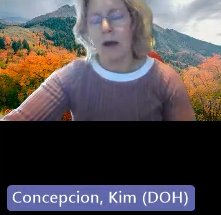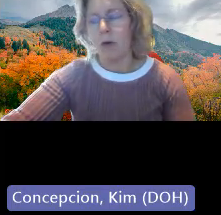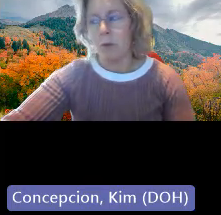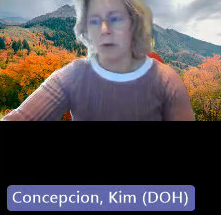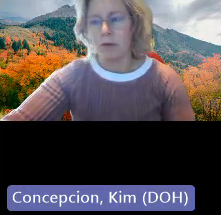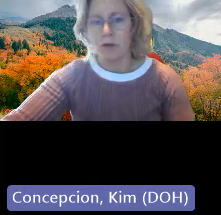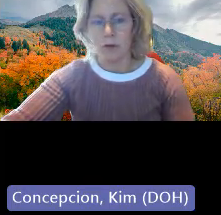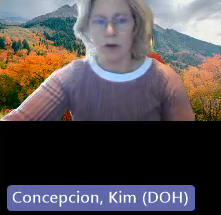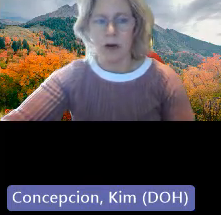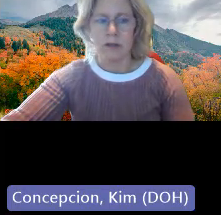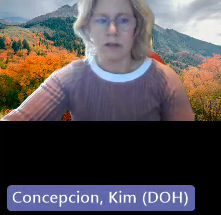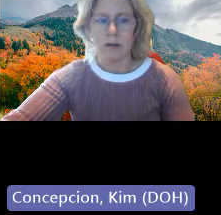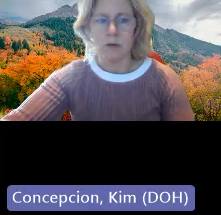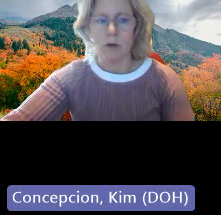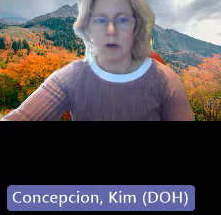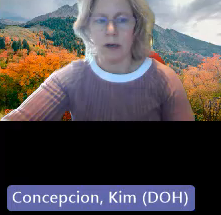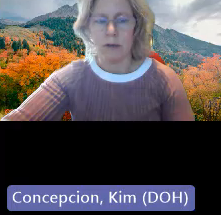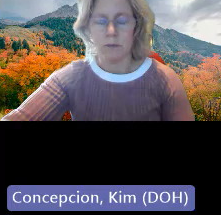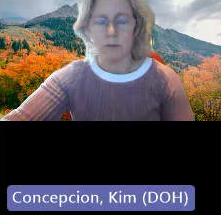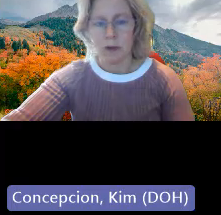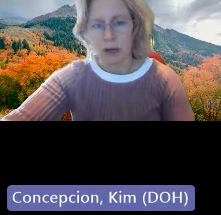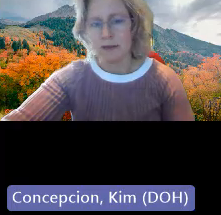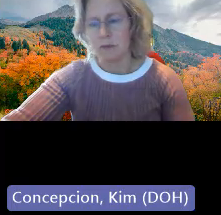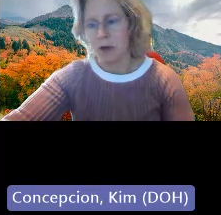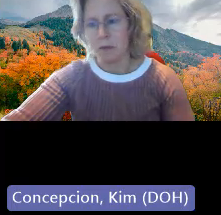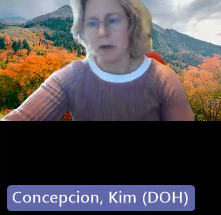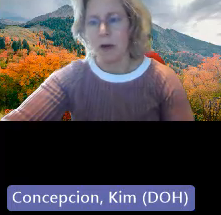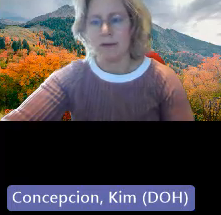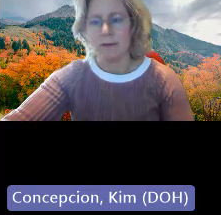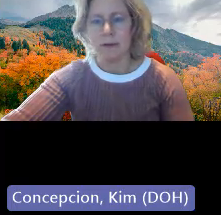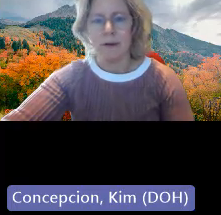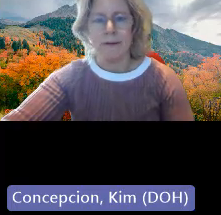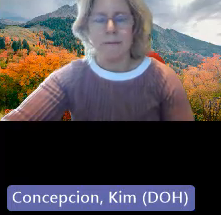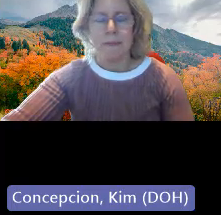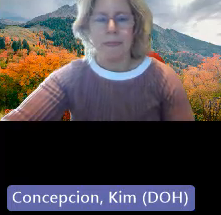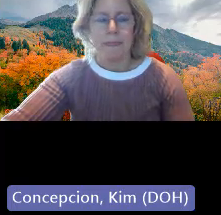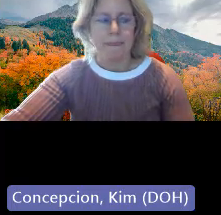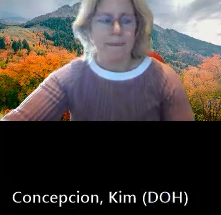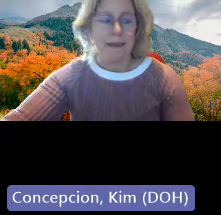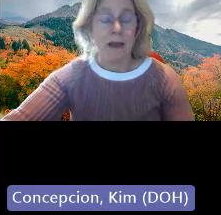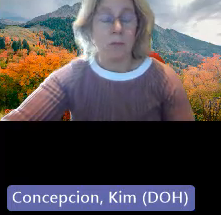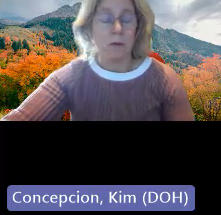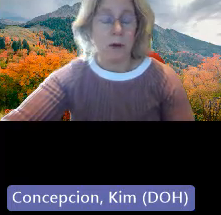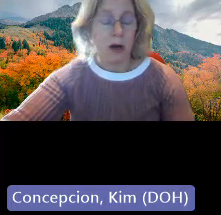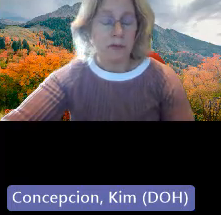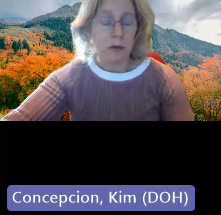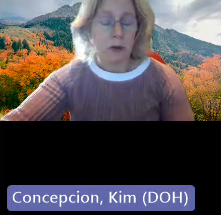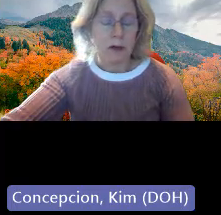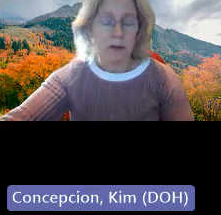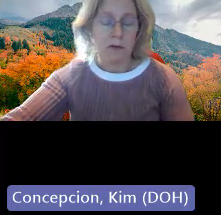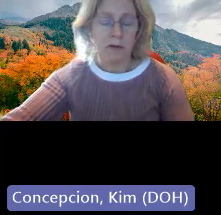and how important those are to menopause and perimenopause. And I'll pause really quickly